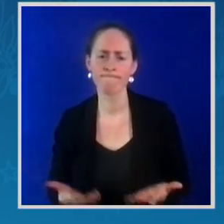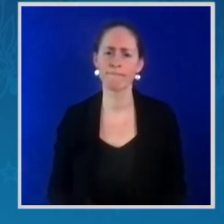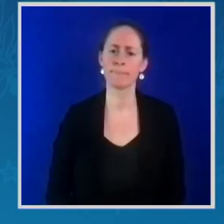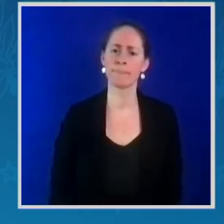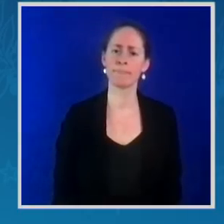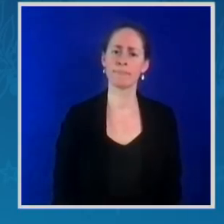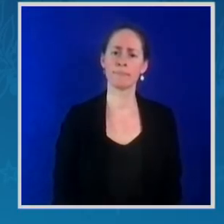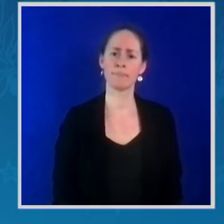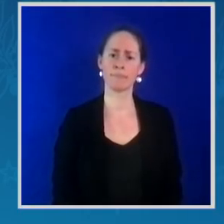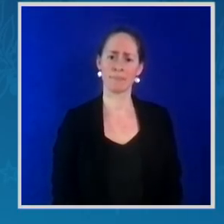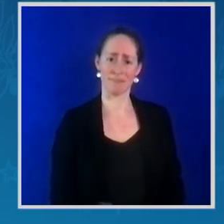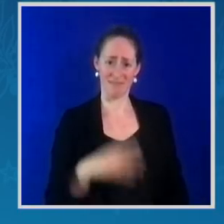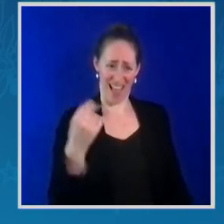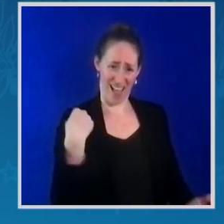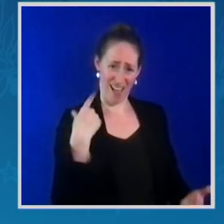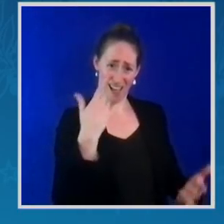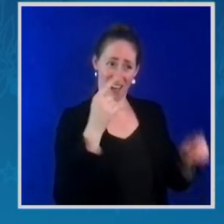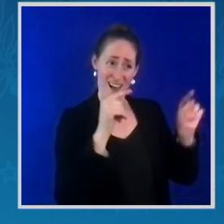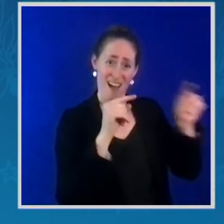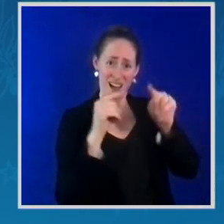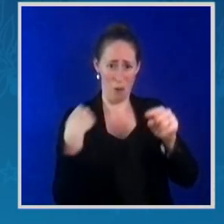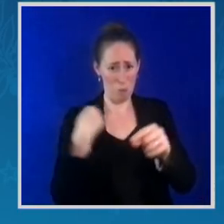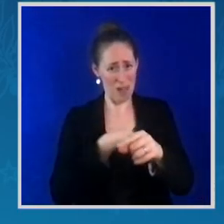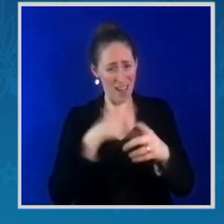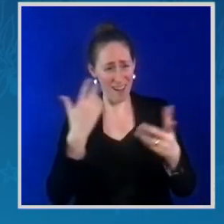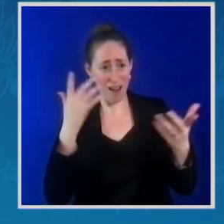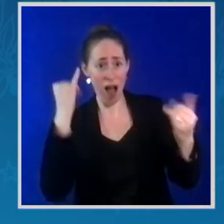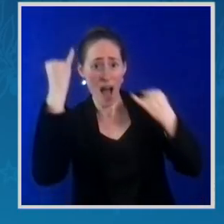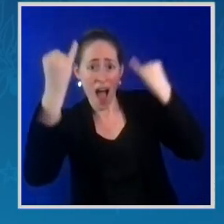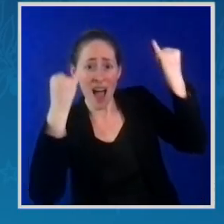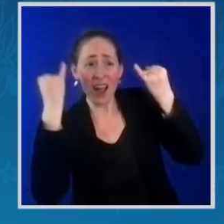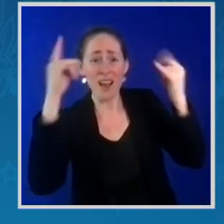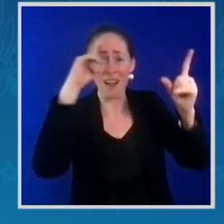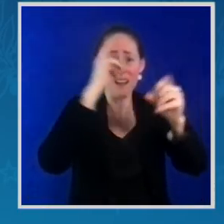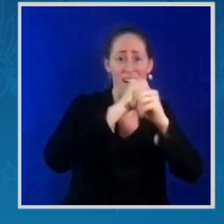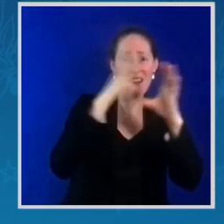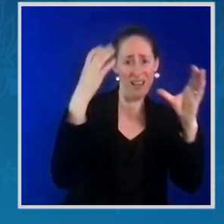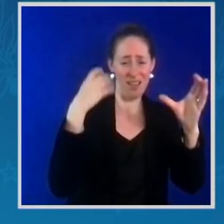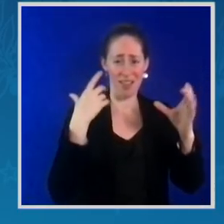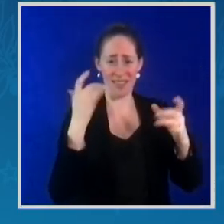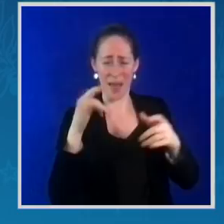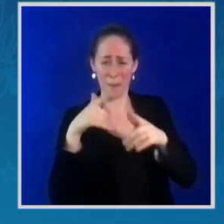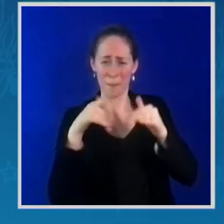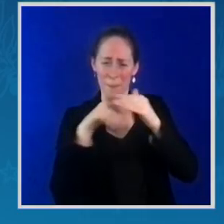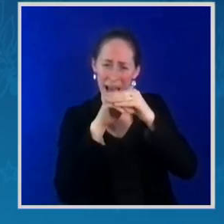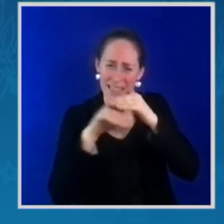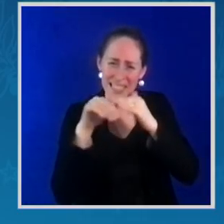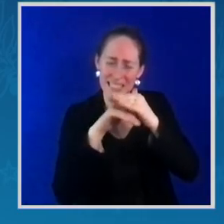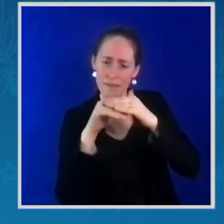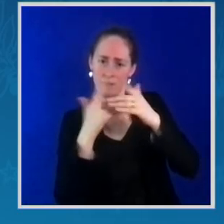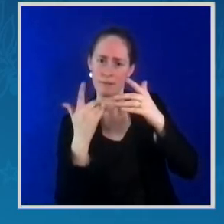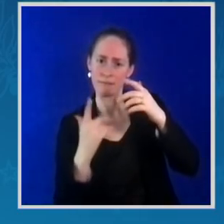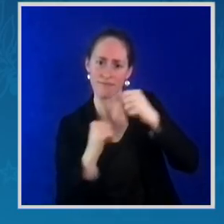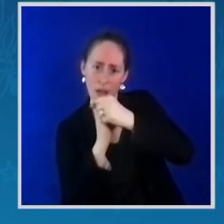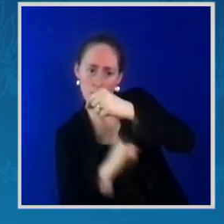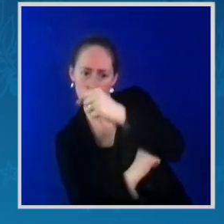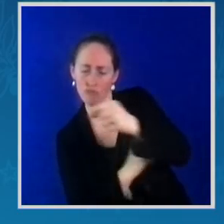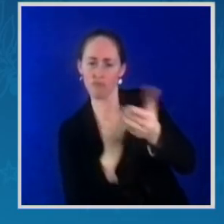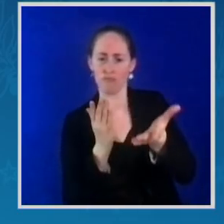we understand that the fundamental right to vote is one of the highest ideals